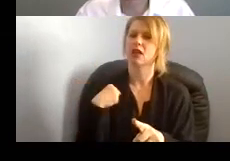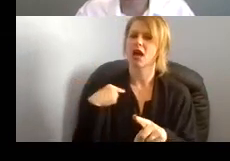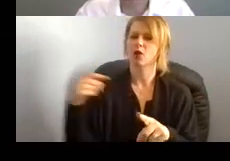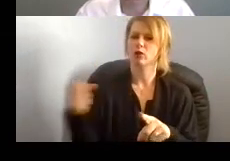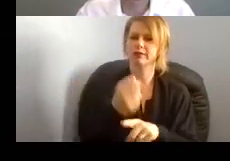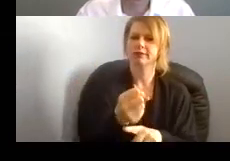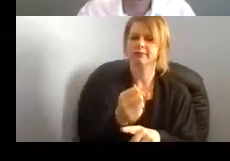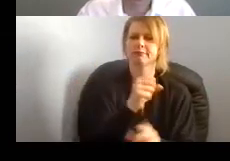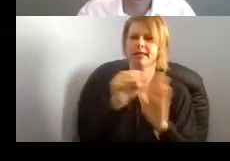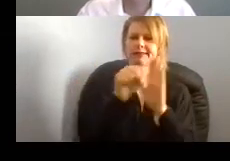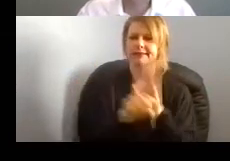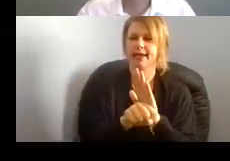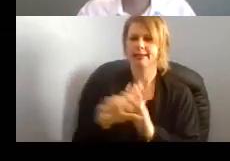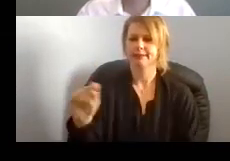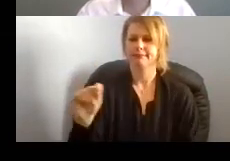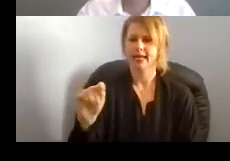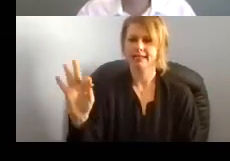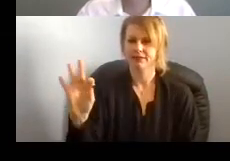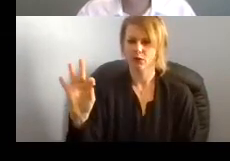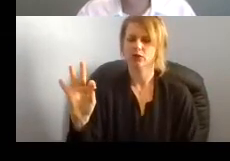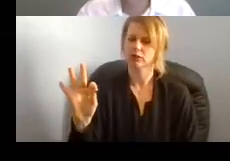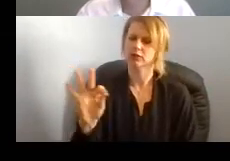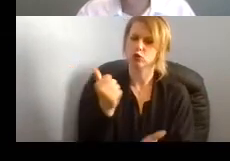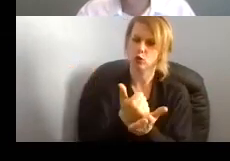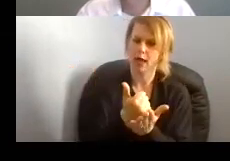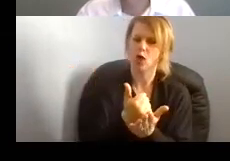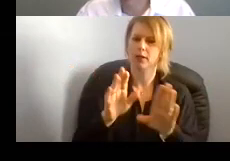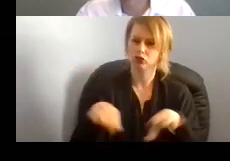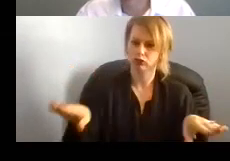how to support kids dealing with 9/11 in the state of Connecticut.